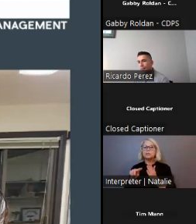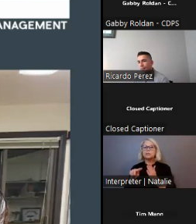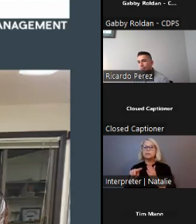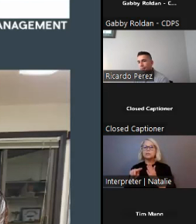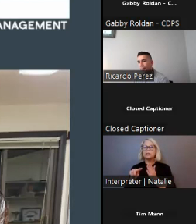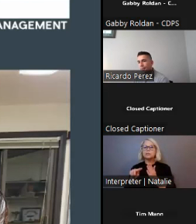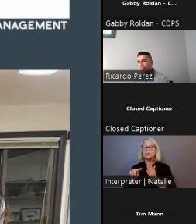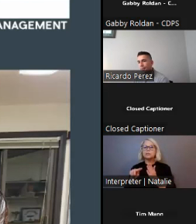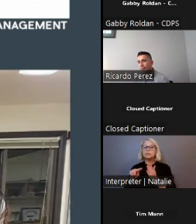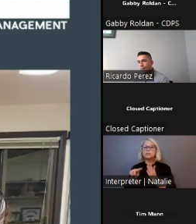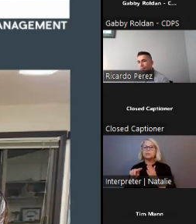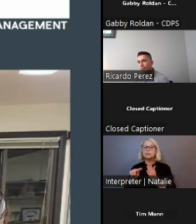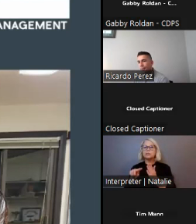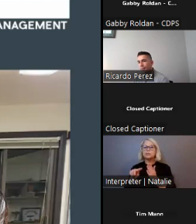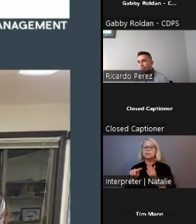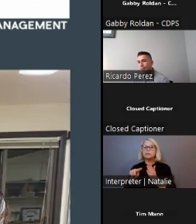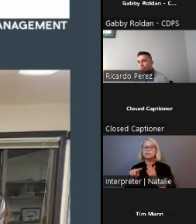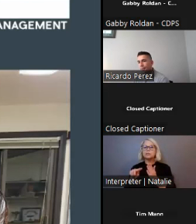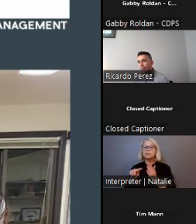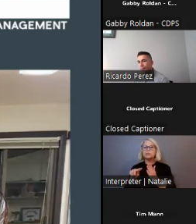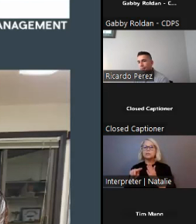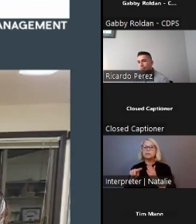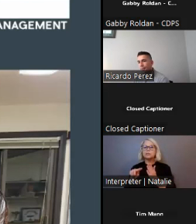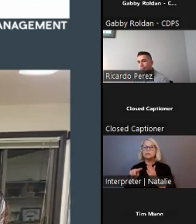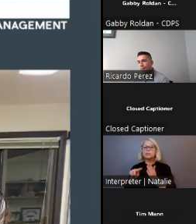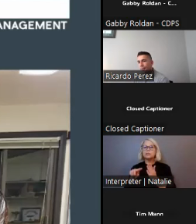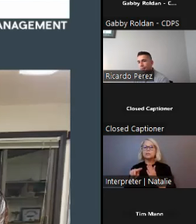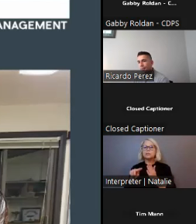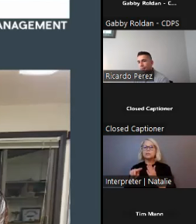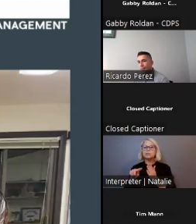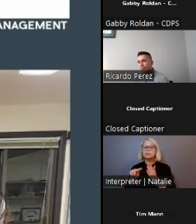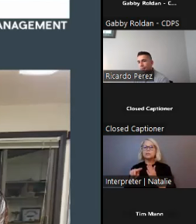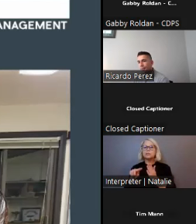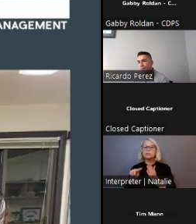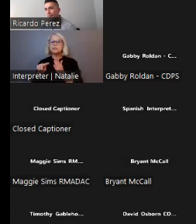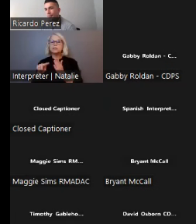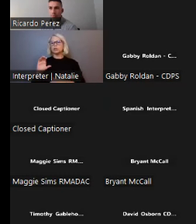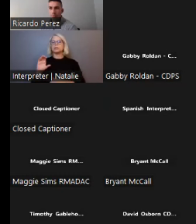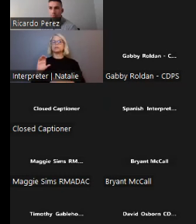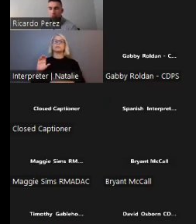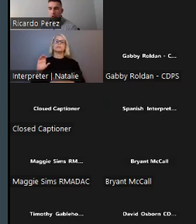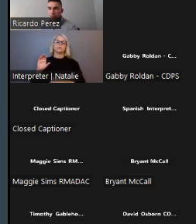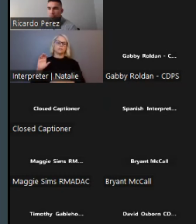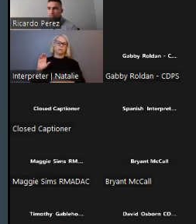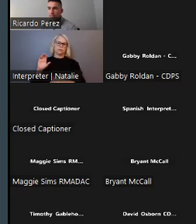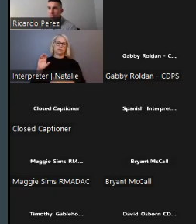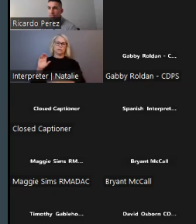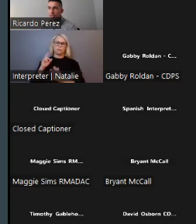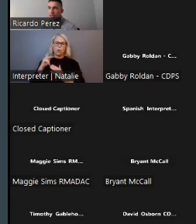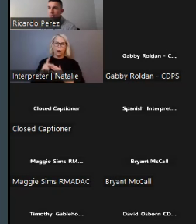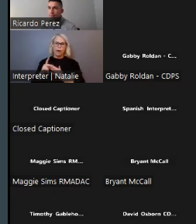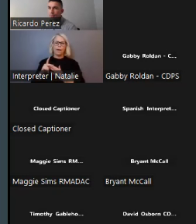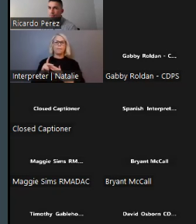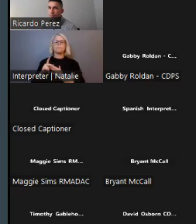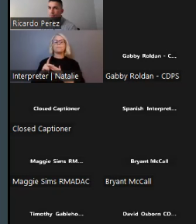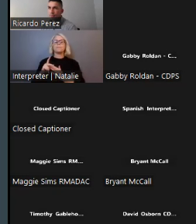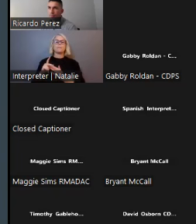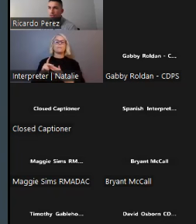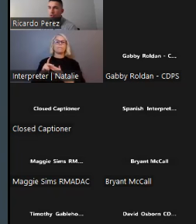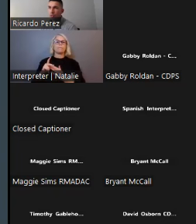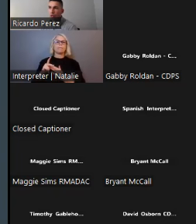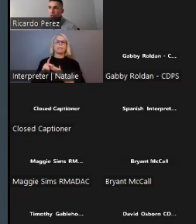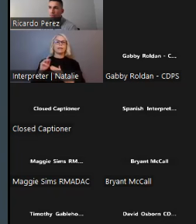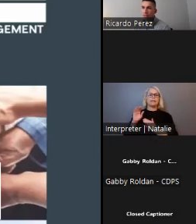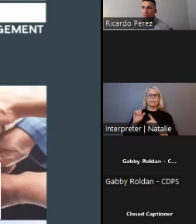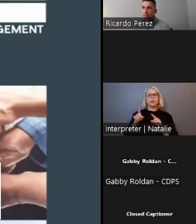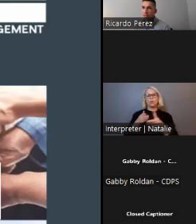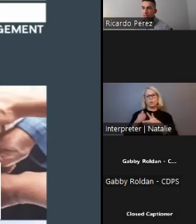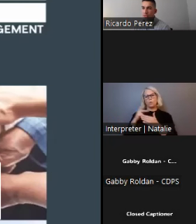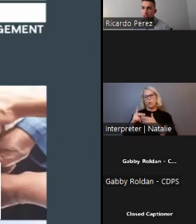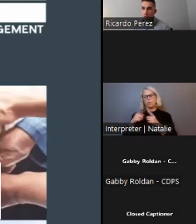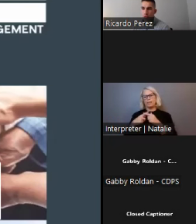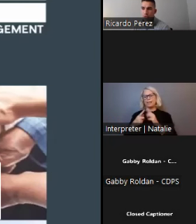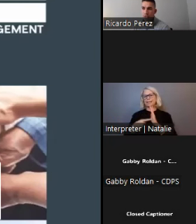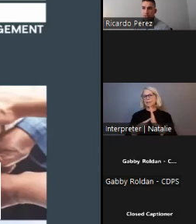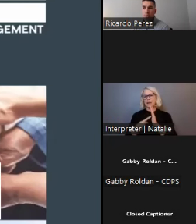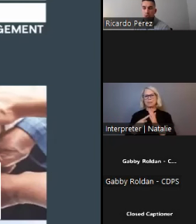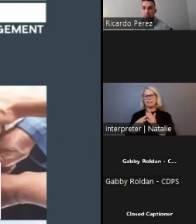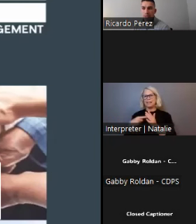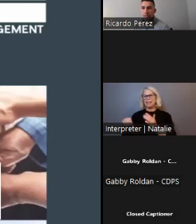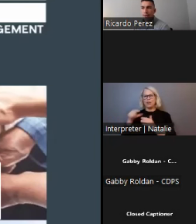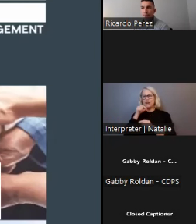All of that has been really helpful for us but -- I think that is basically, I know that